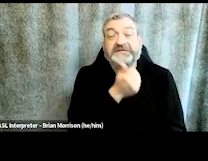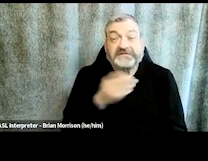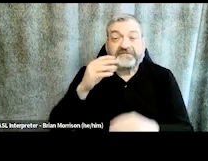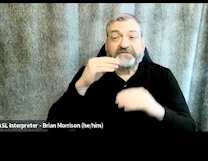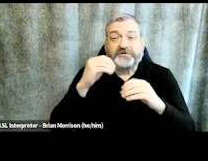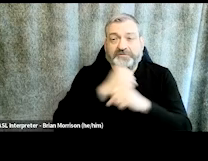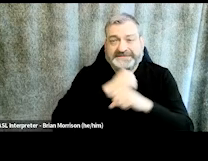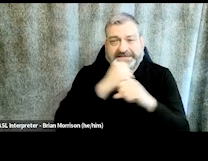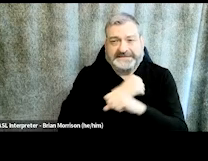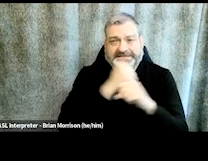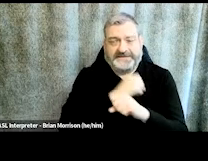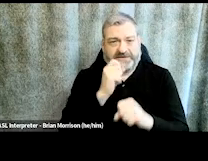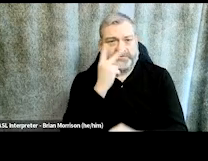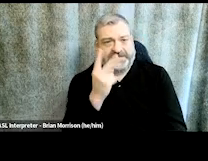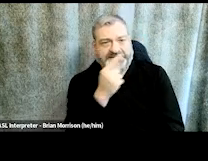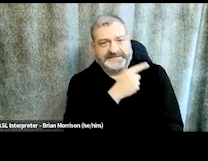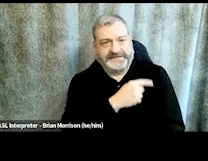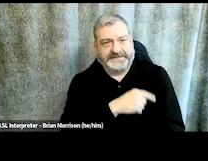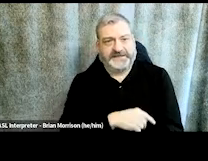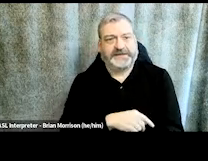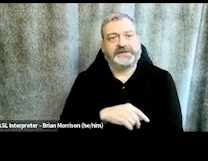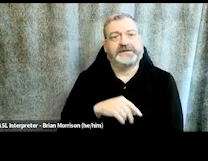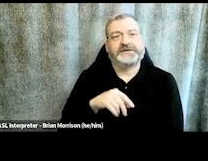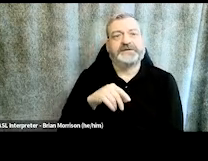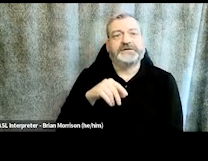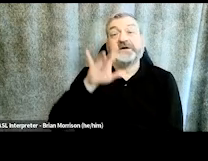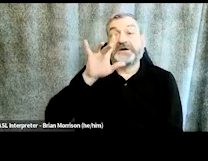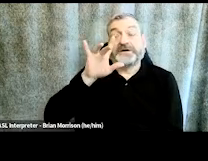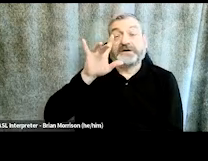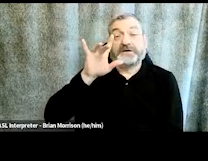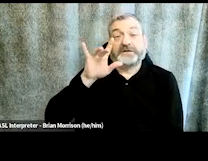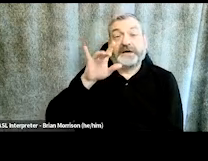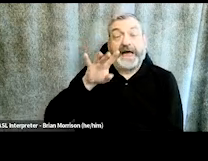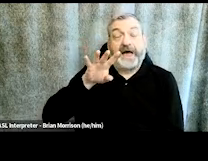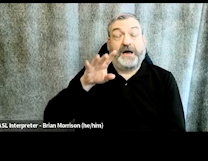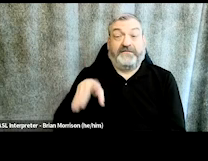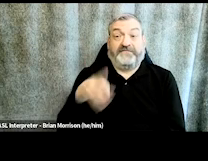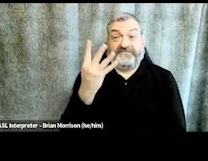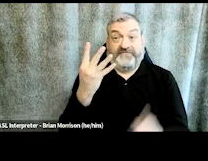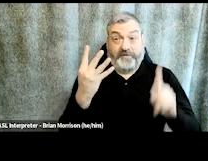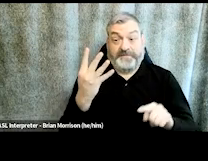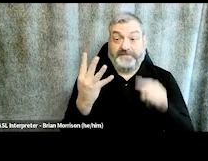The first is that one in four American adults have a disability. That's a huge number.